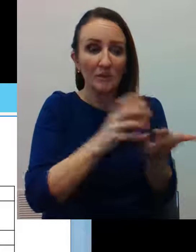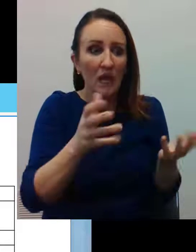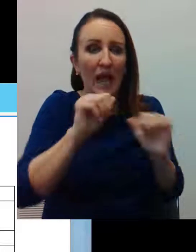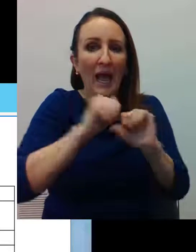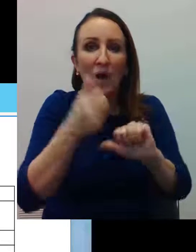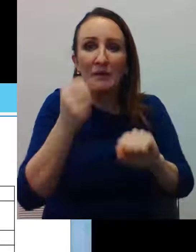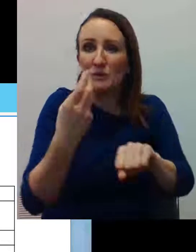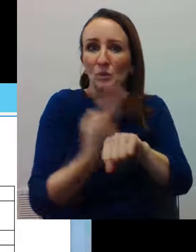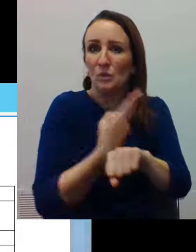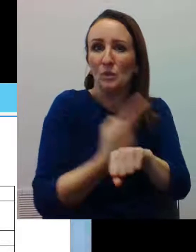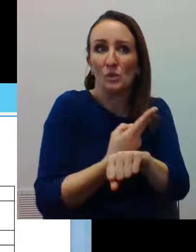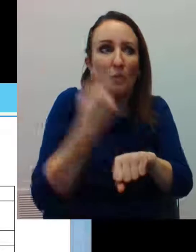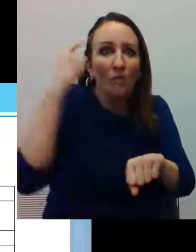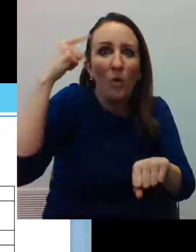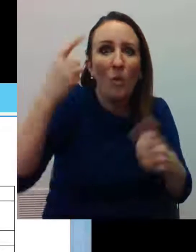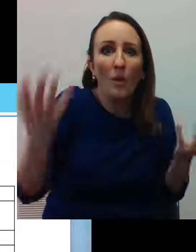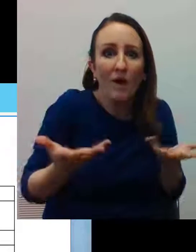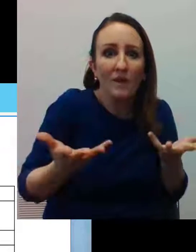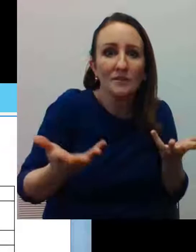Funds must be used for a qualified disability expenses.